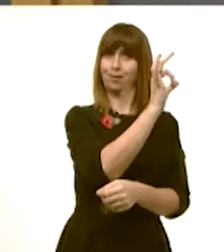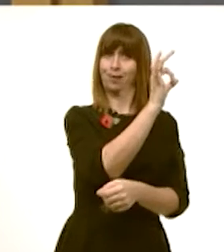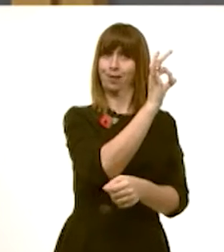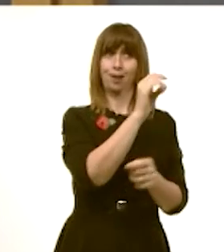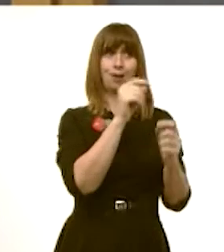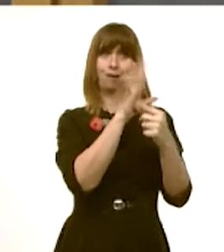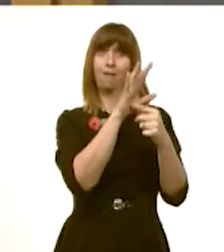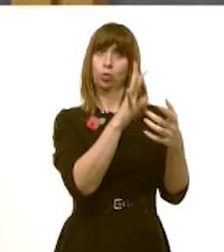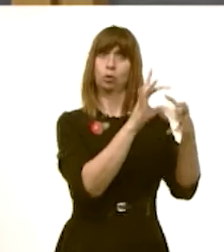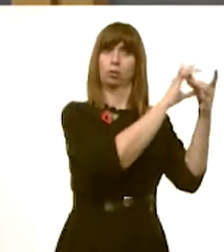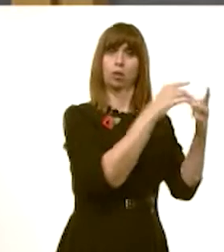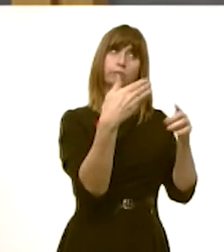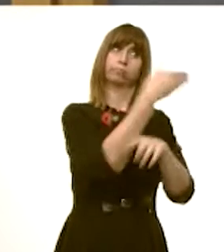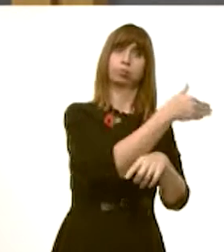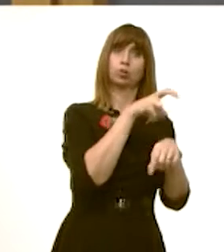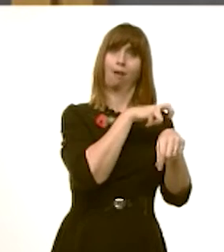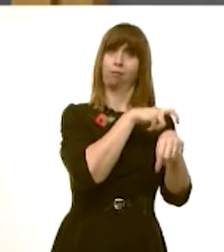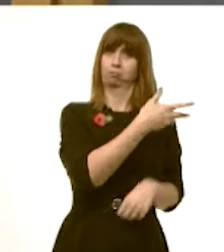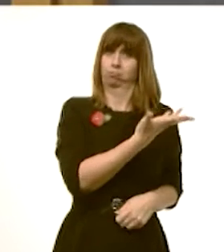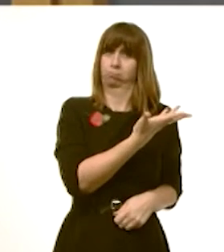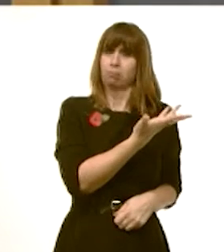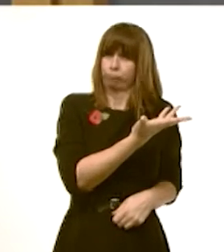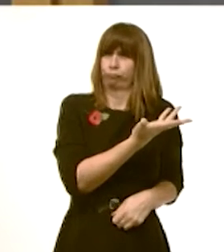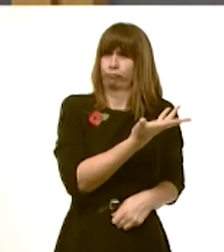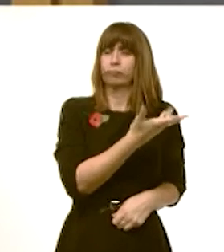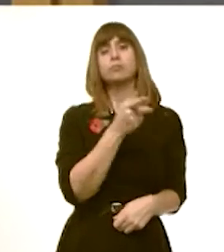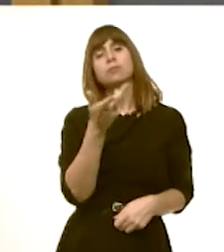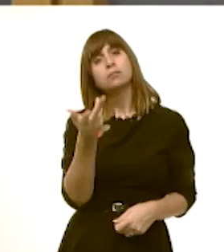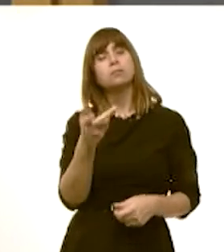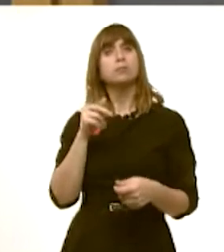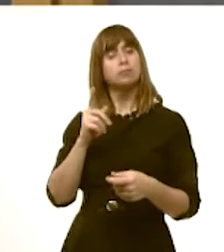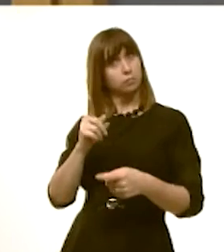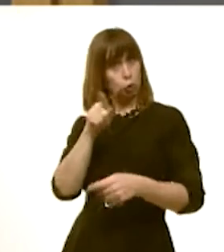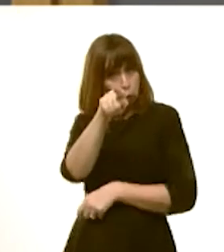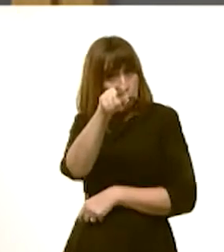To what extent, however, is the First Minister willing to intervene personally to try and